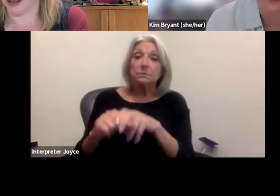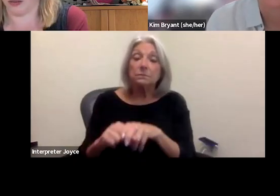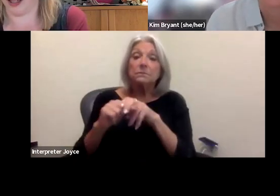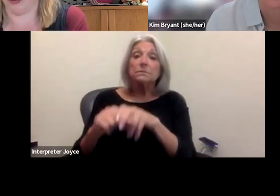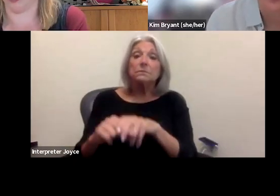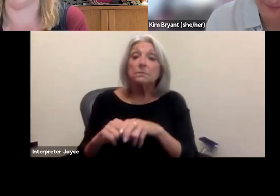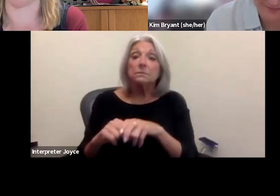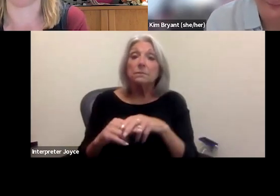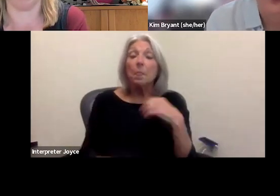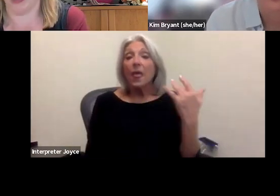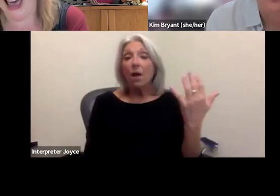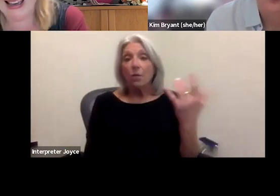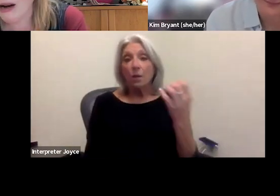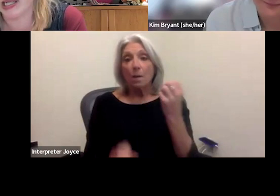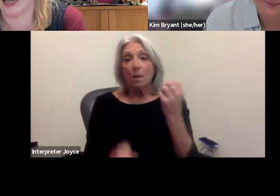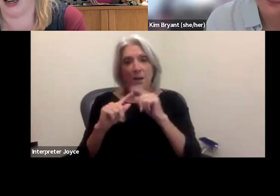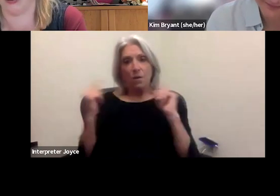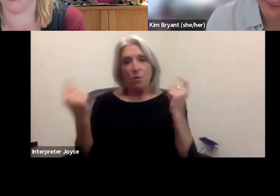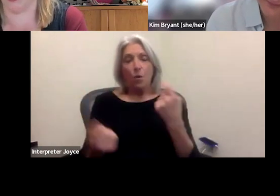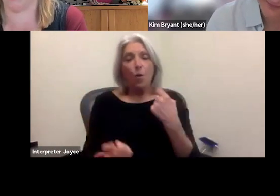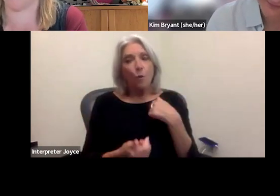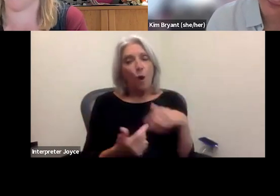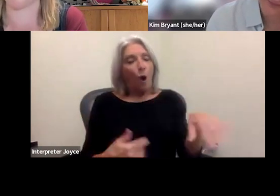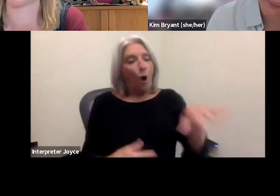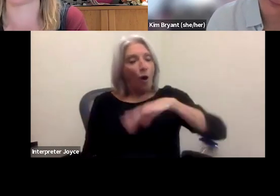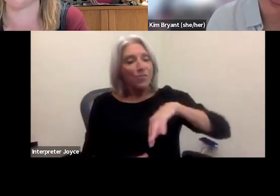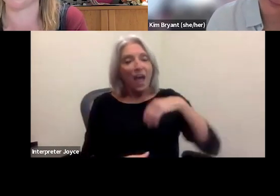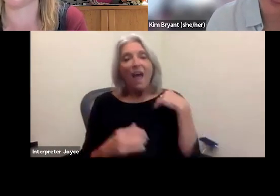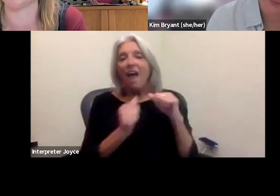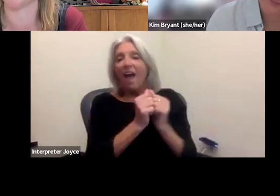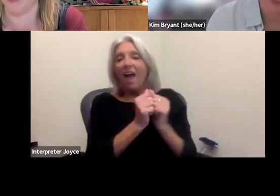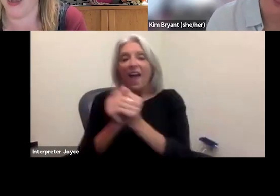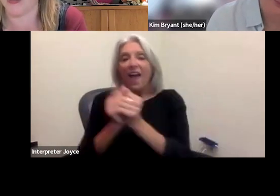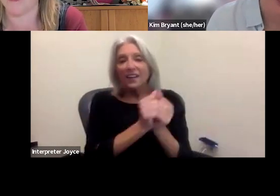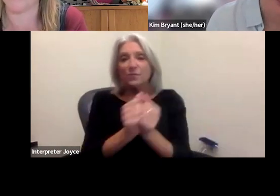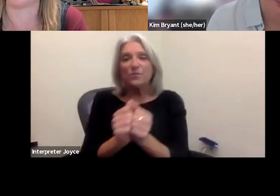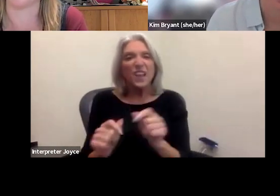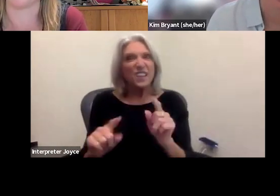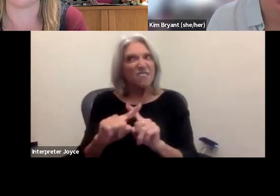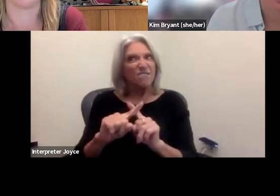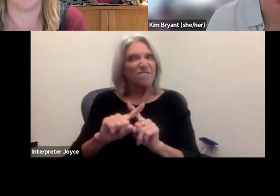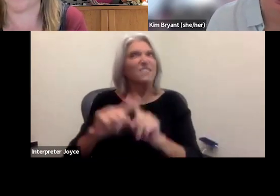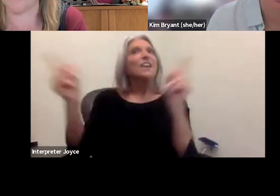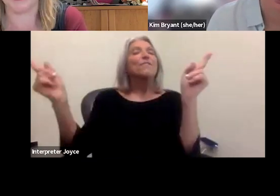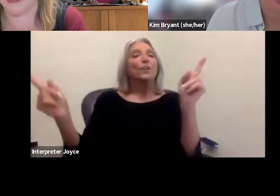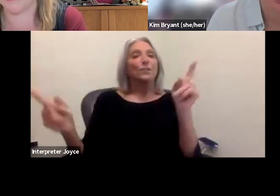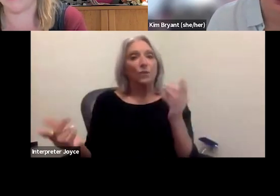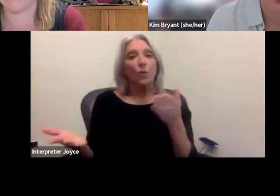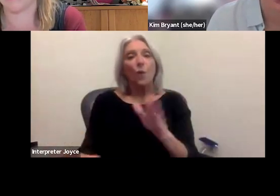in his waiting room now and we all hang out together before our appointments. It's a very different vibe than any other prosthetic clinic